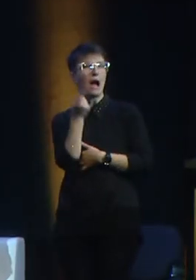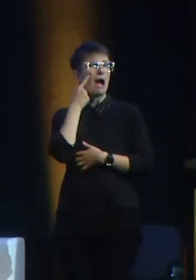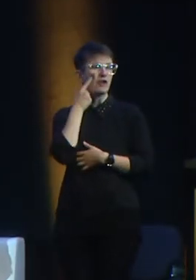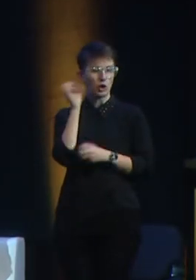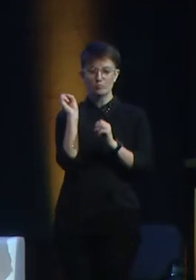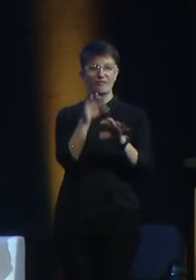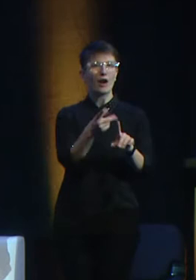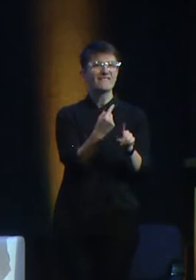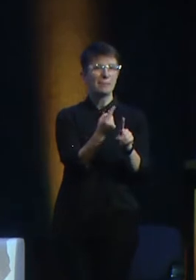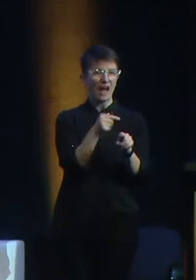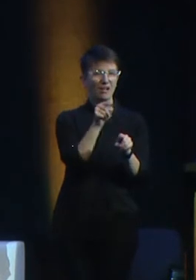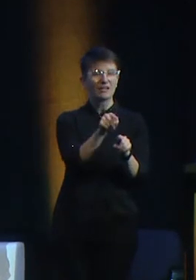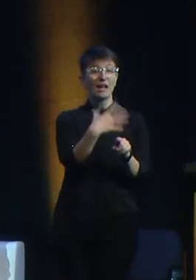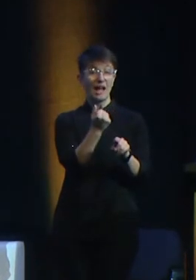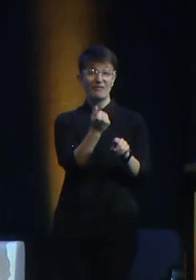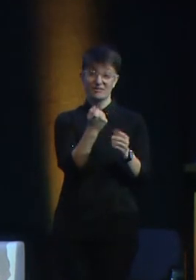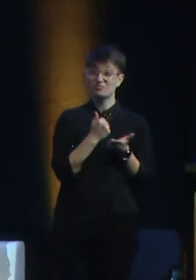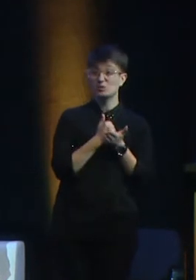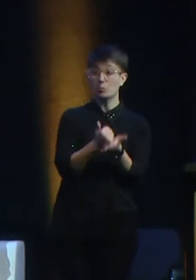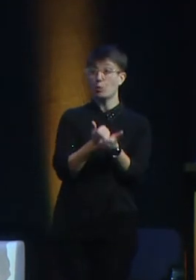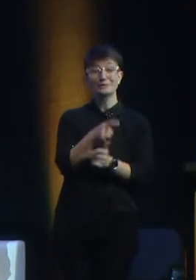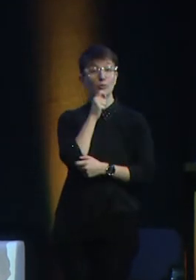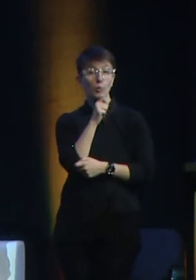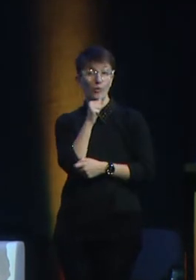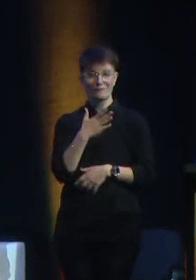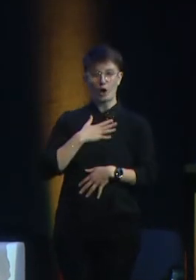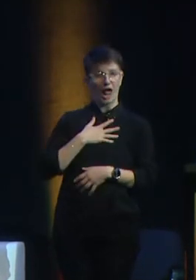so for those of you who like to read a report you can go and read the report and provide